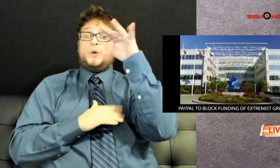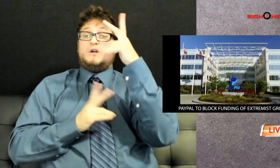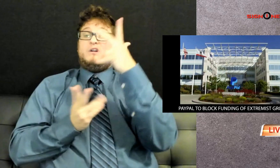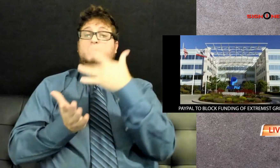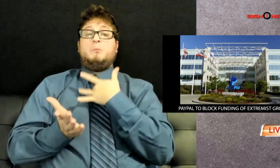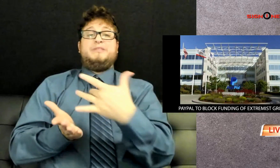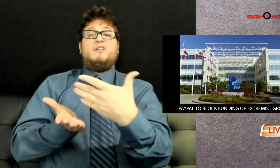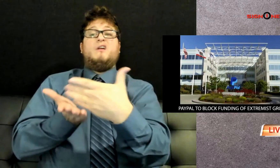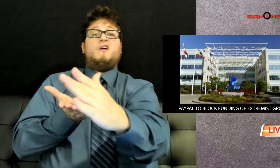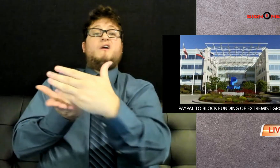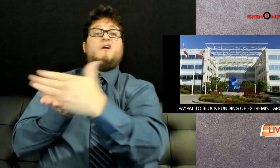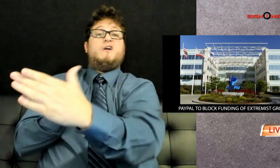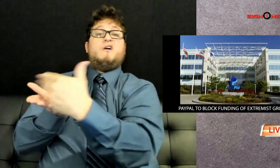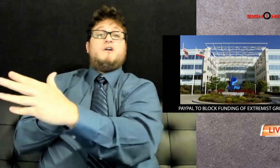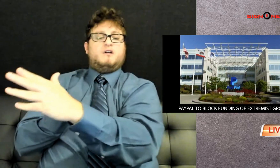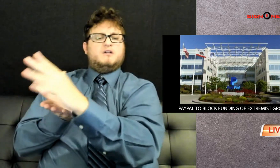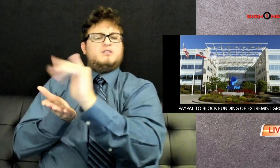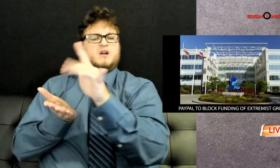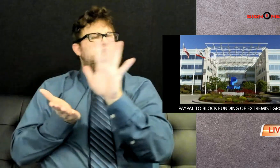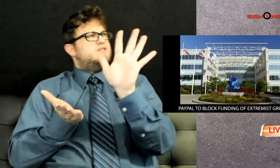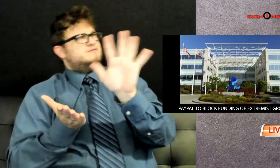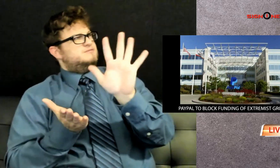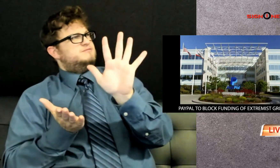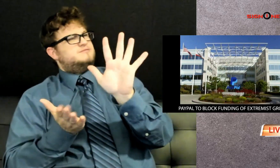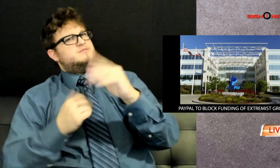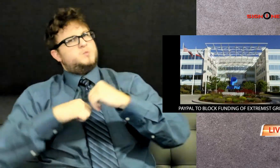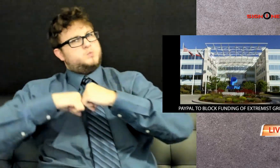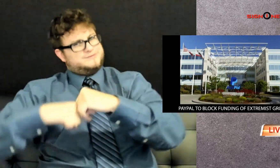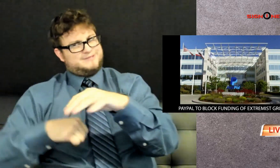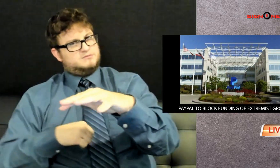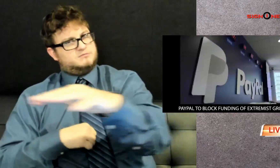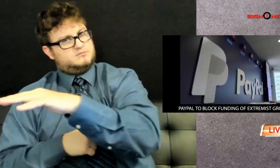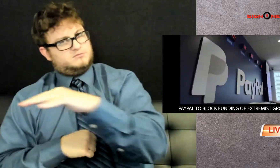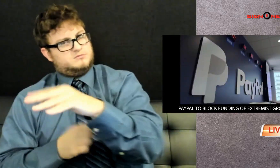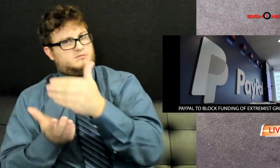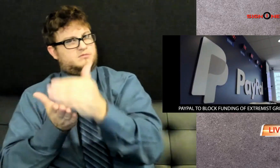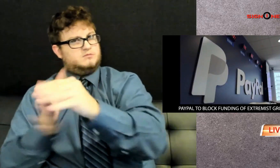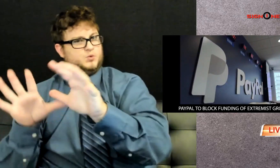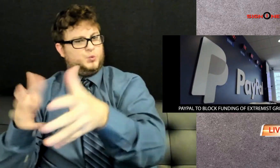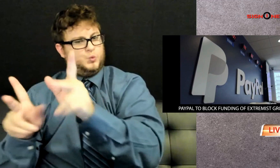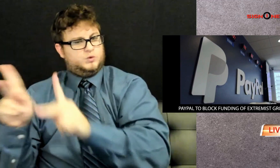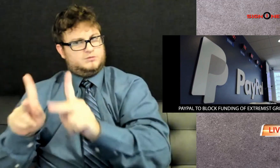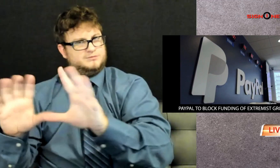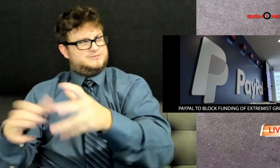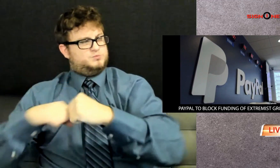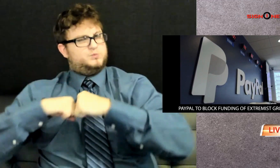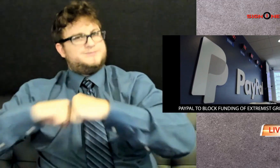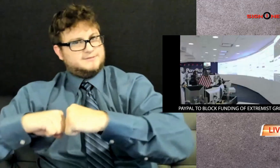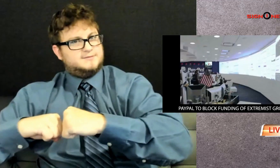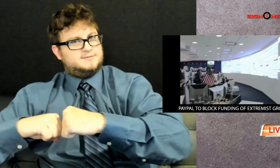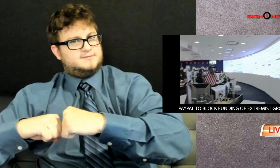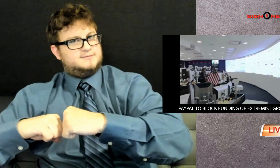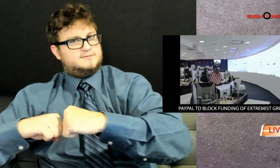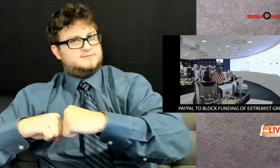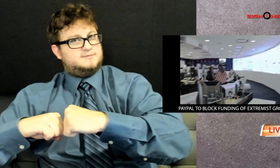well as forming a coalition with civil rights organizations to protect marginalized communities